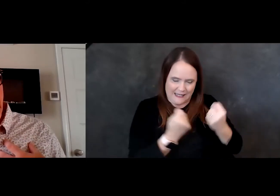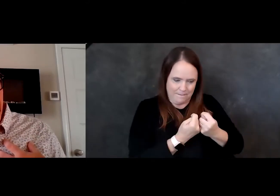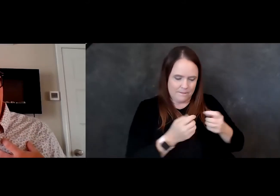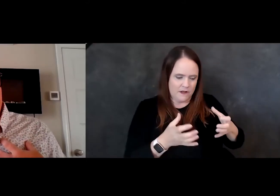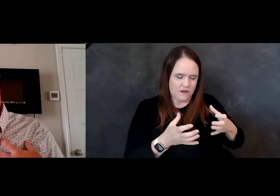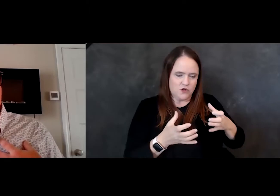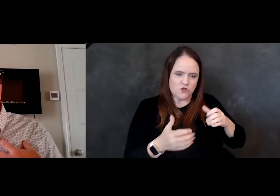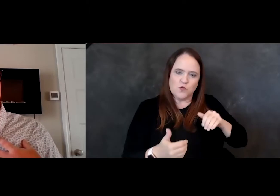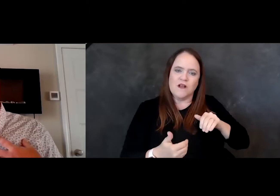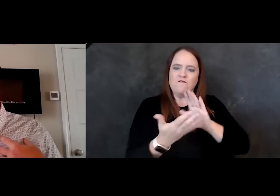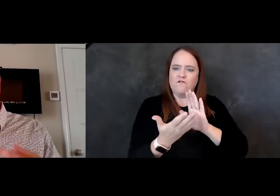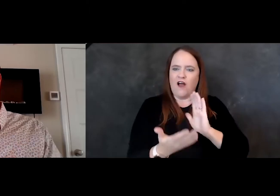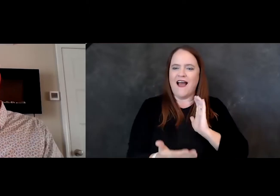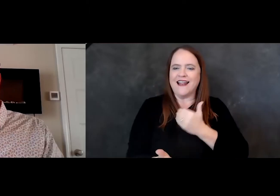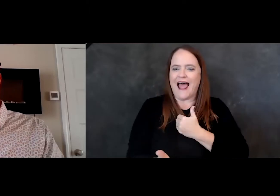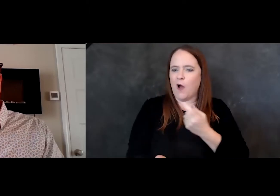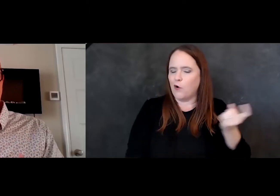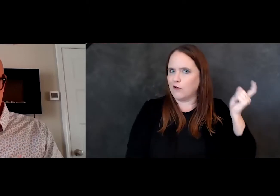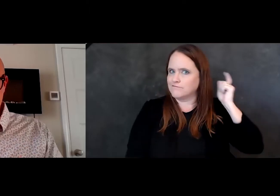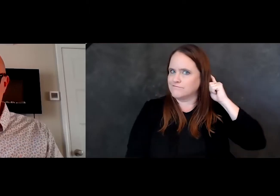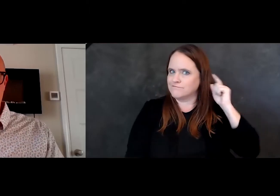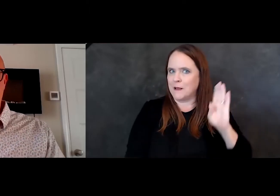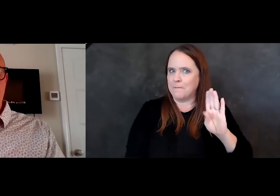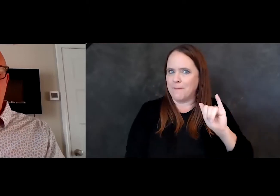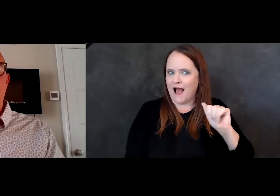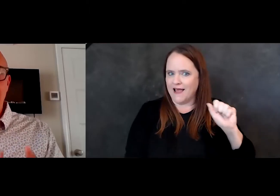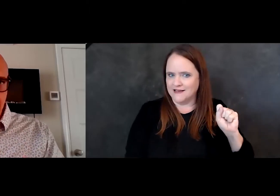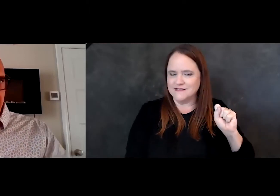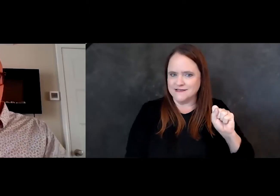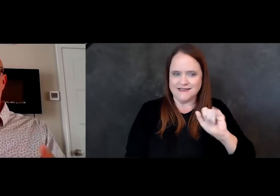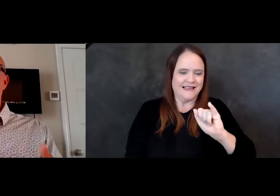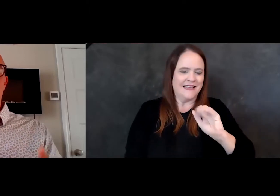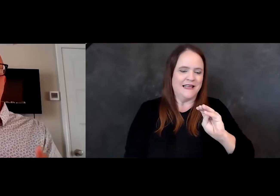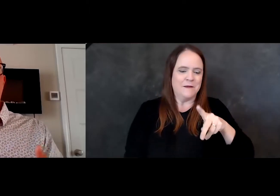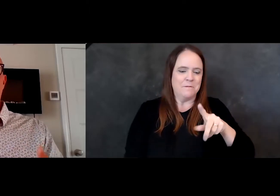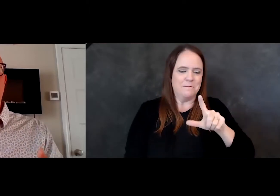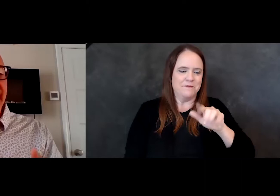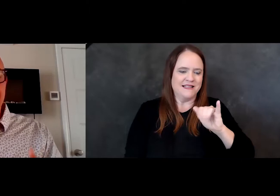you will, that we were supported by, highly supported by leadership and highly